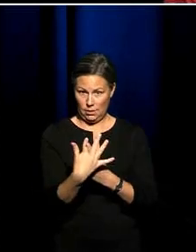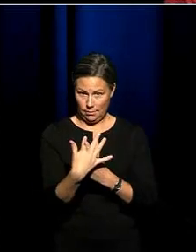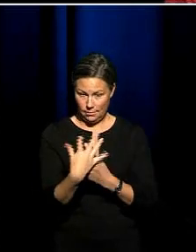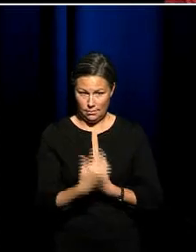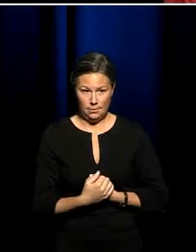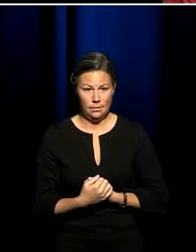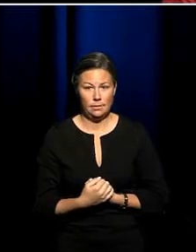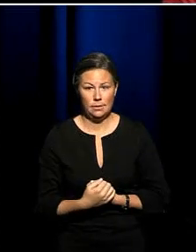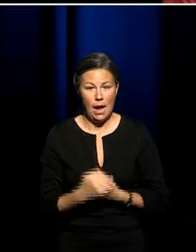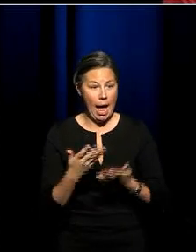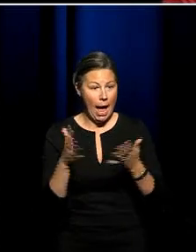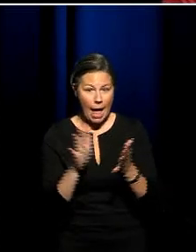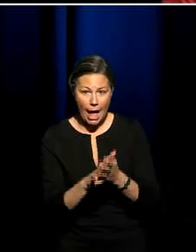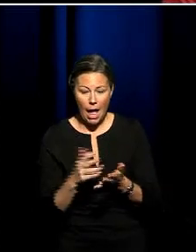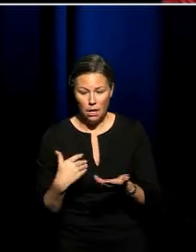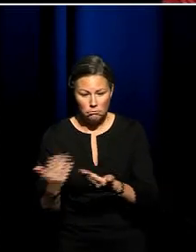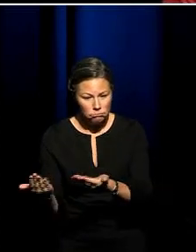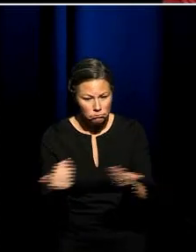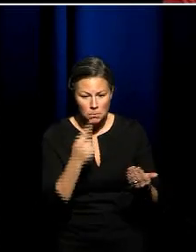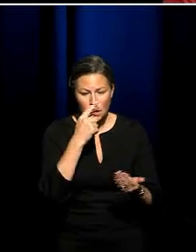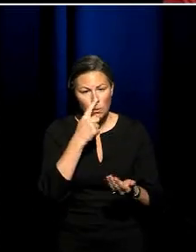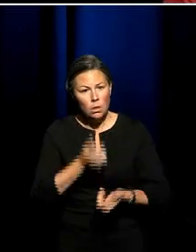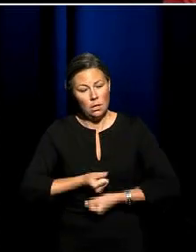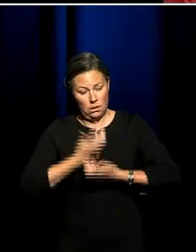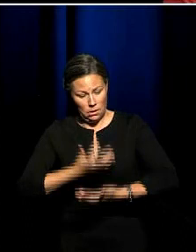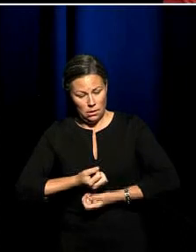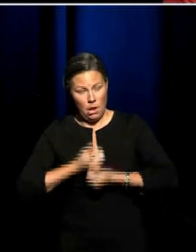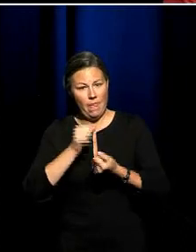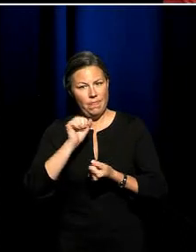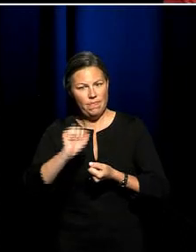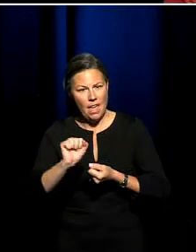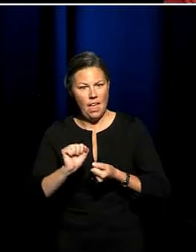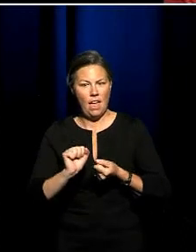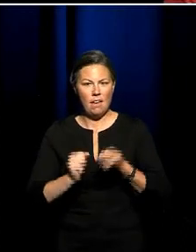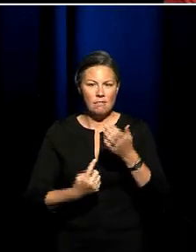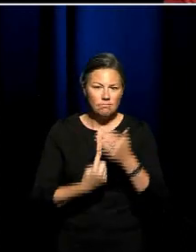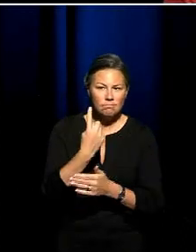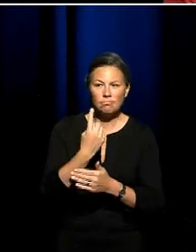the sharing of individual experiences. In doing so, we are to recognise that the